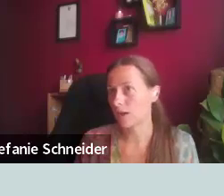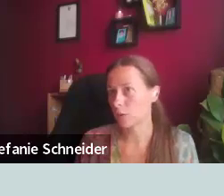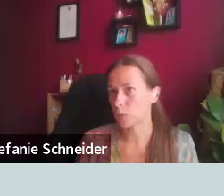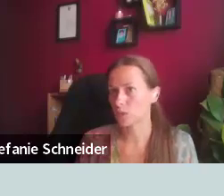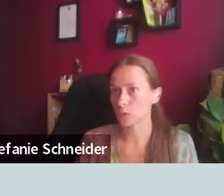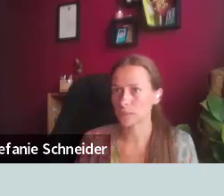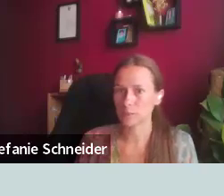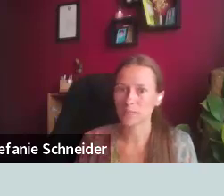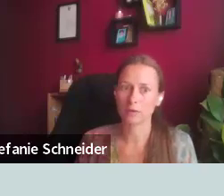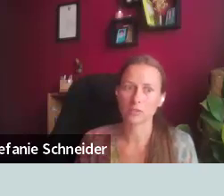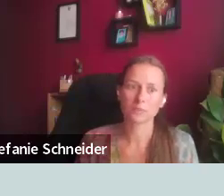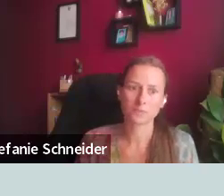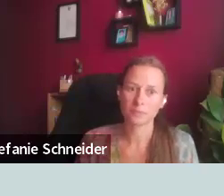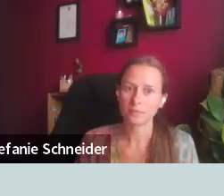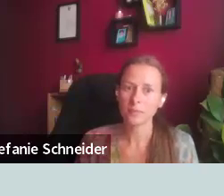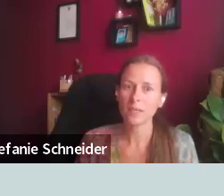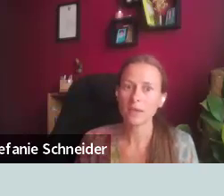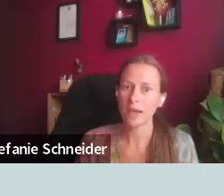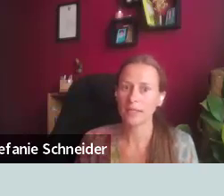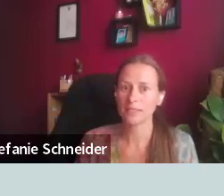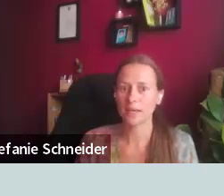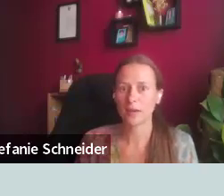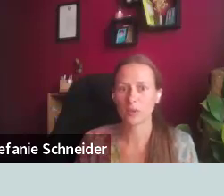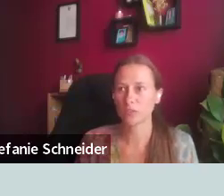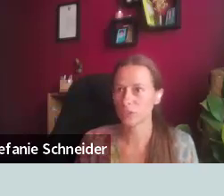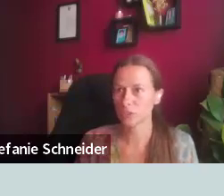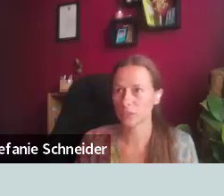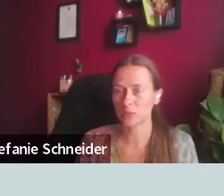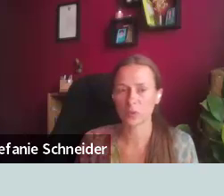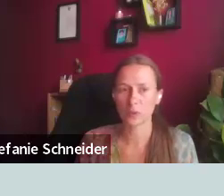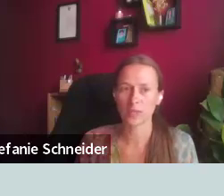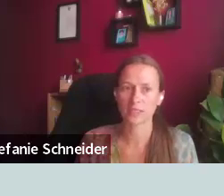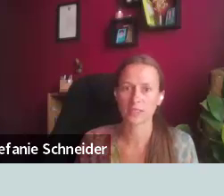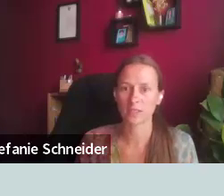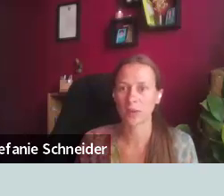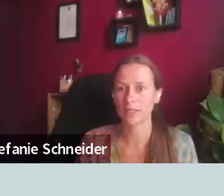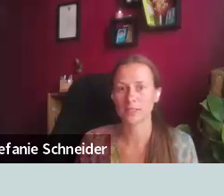because they are award holders themselves. And we've touched on this before that it's